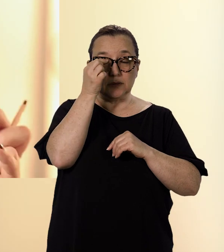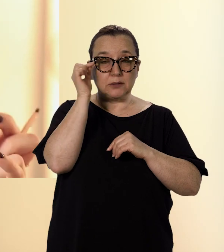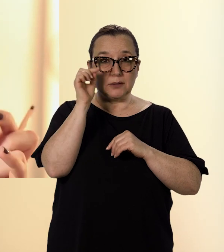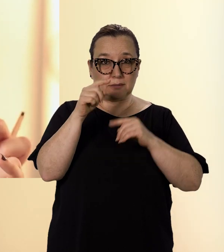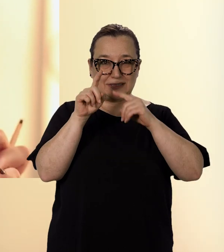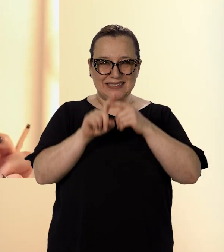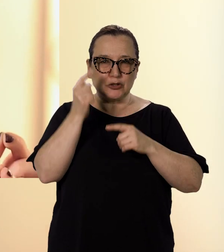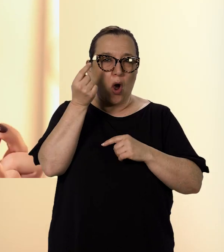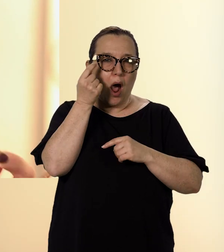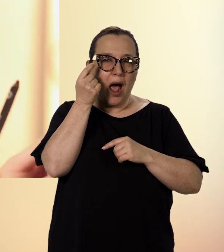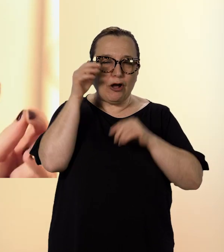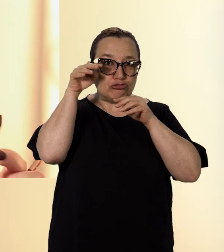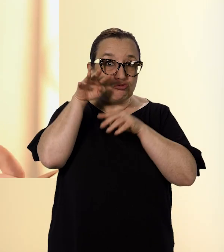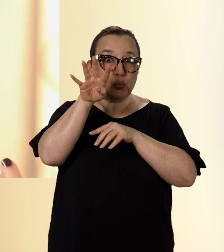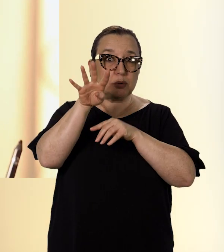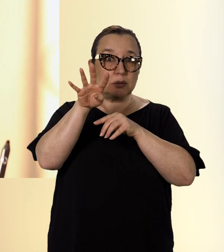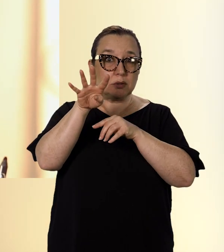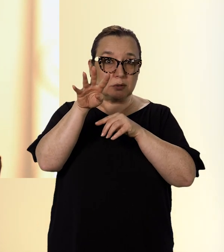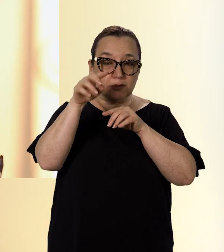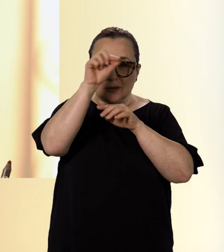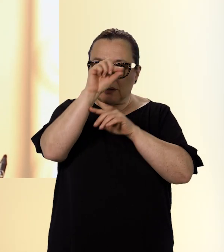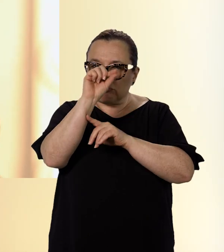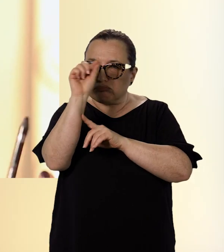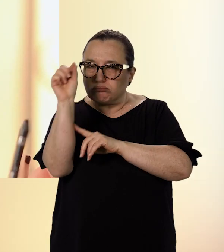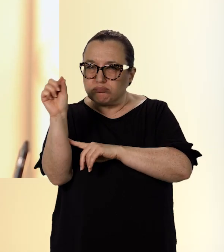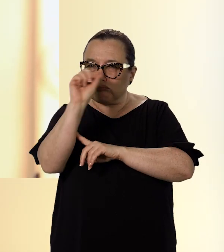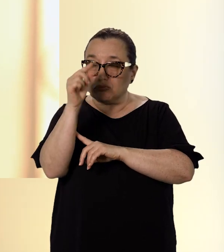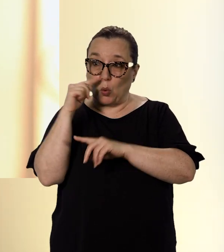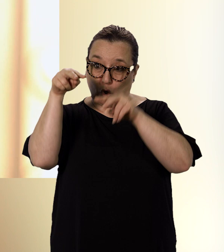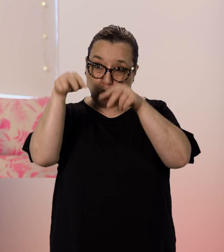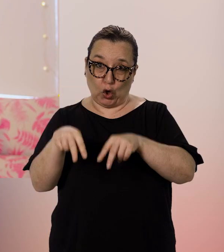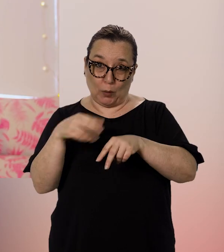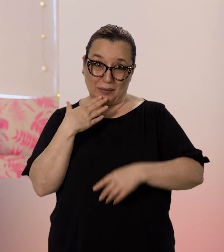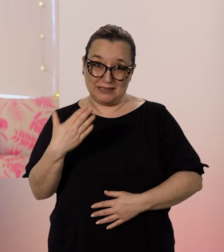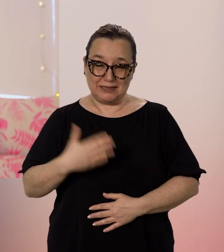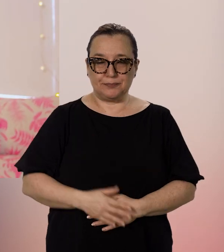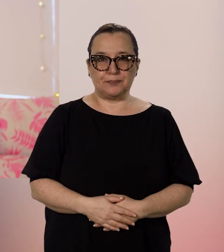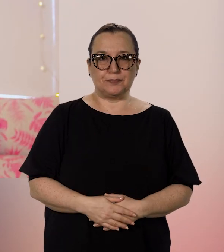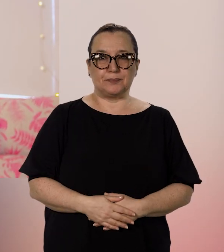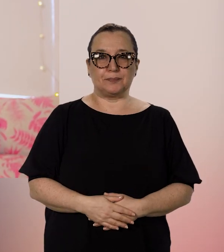That's going to basically sit where your root would go for your lashes. So, if you look down for me.